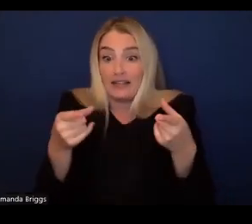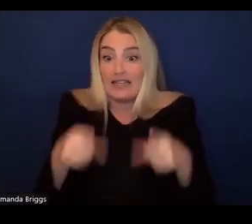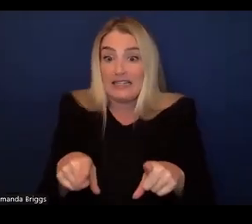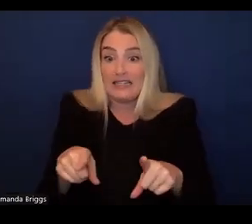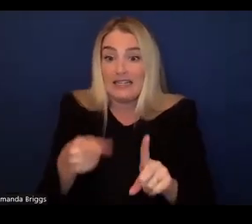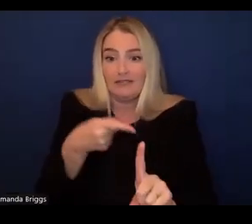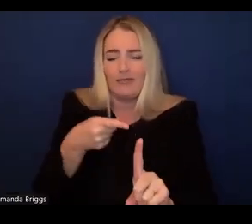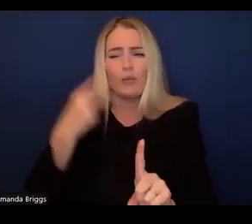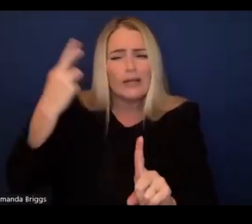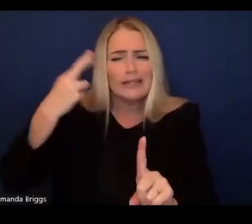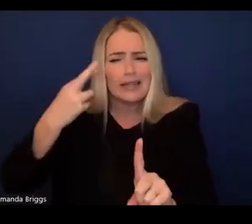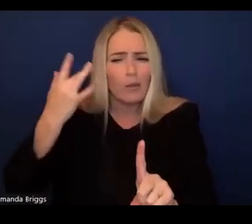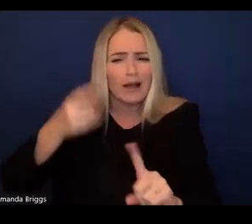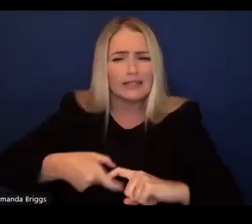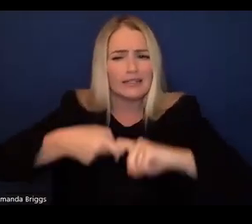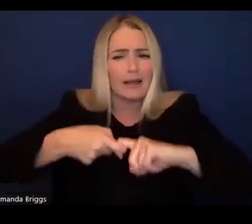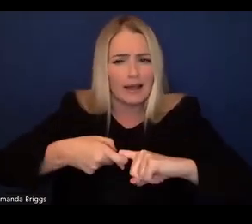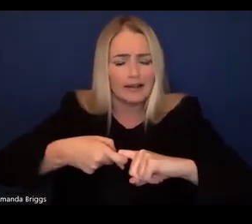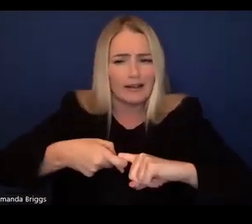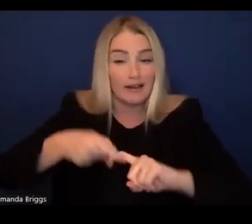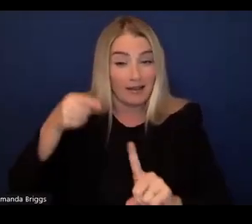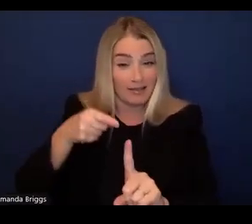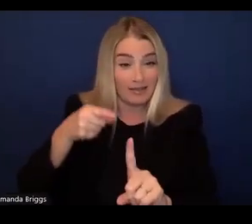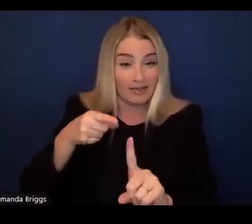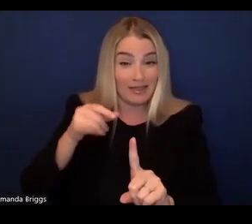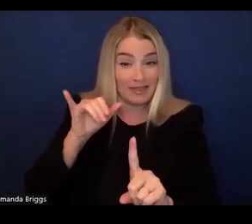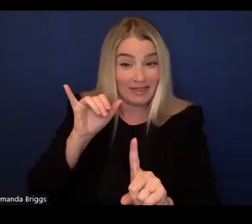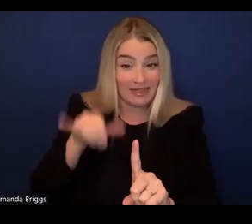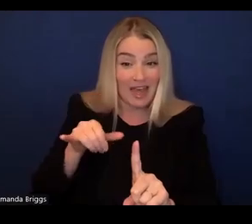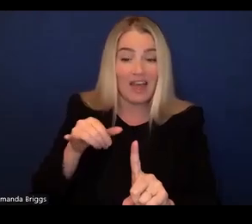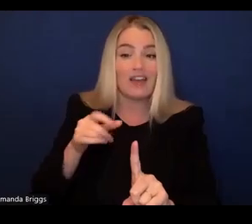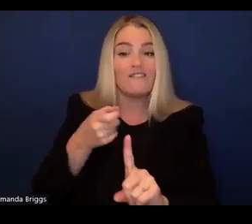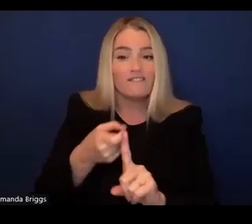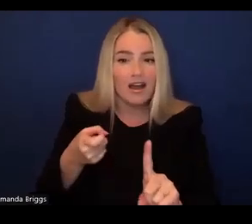the reason that they're being suspended was a manifestation of their disability. We'll talk about it,